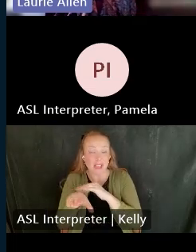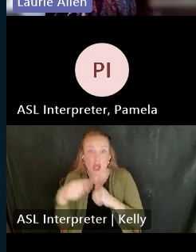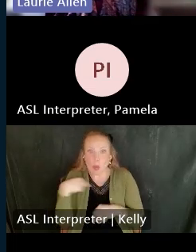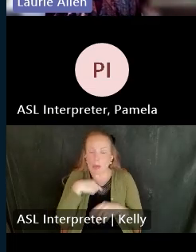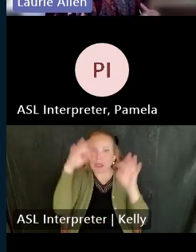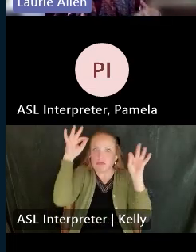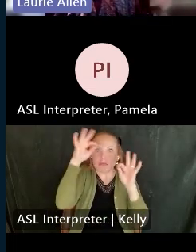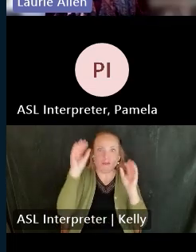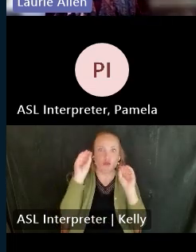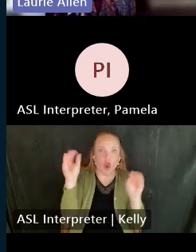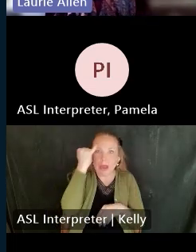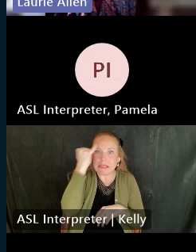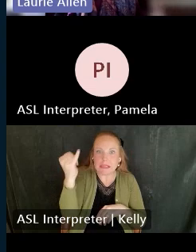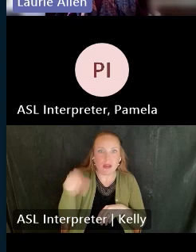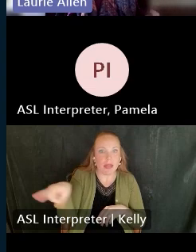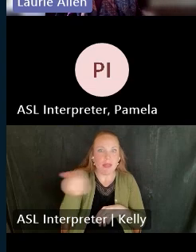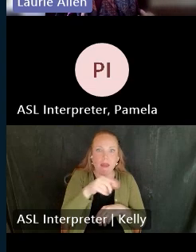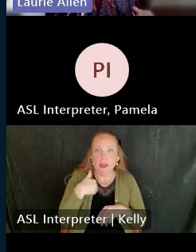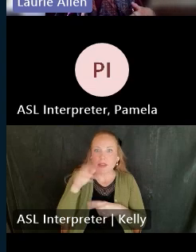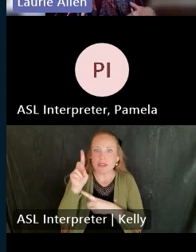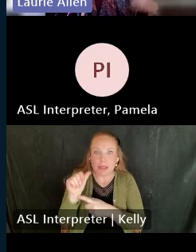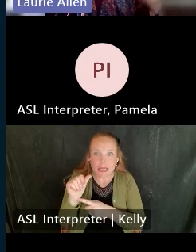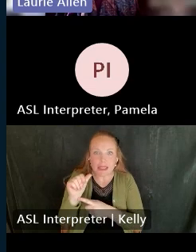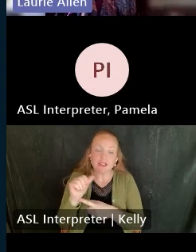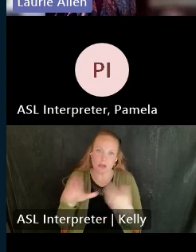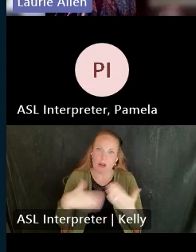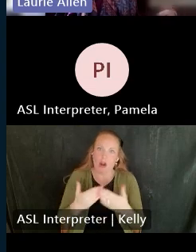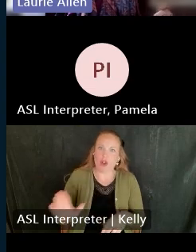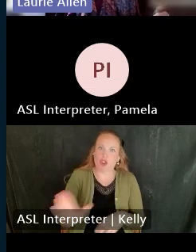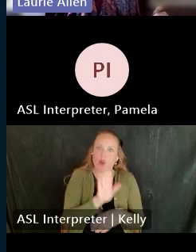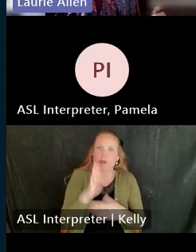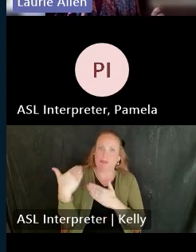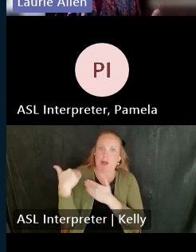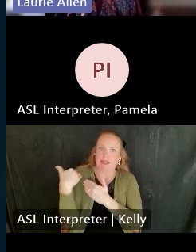So I think it falls to all of us to, you know, proactively build accessible content.